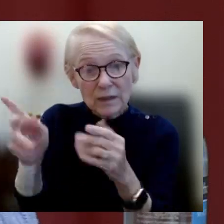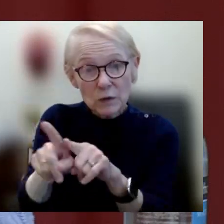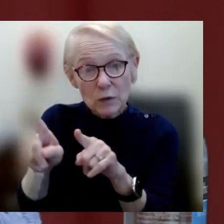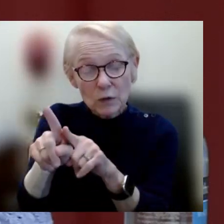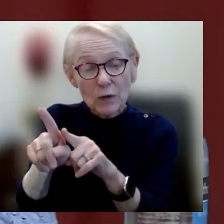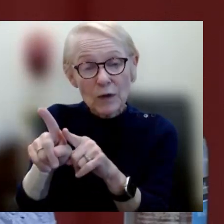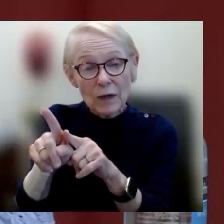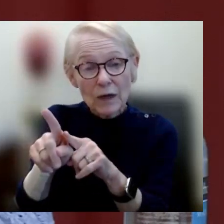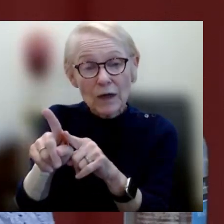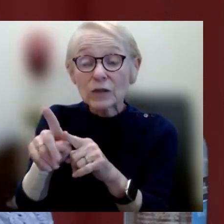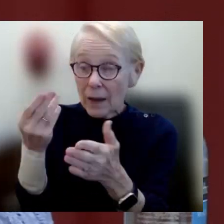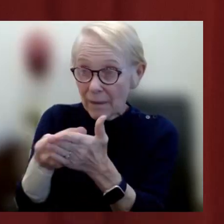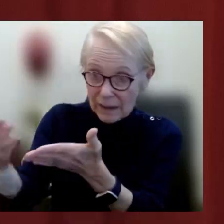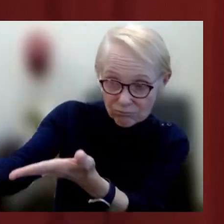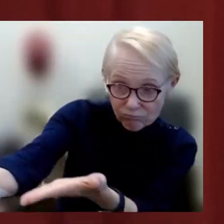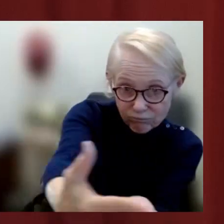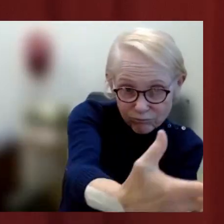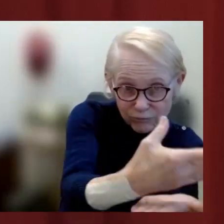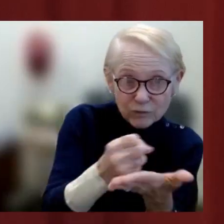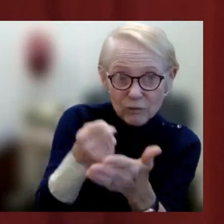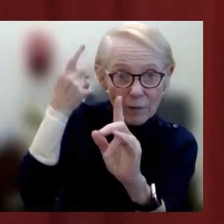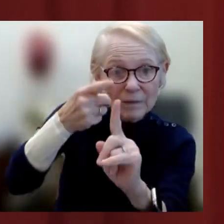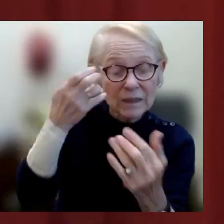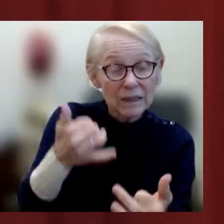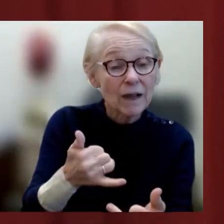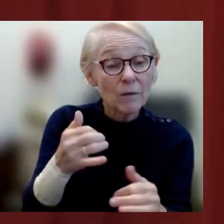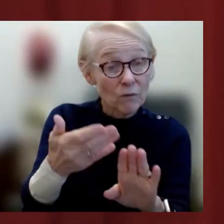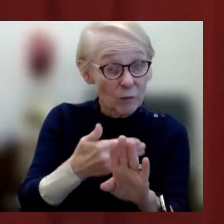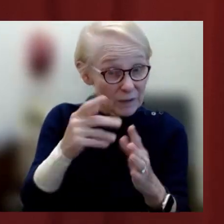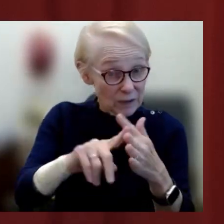awesome awesome and before we get started we always want to give our shout out to